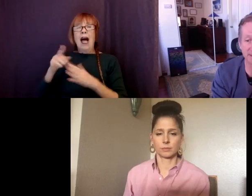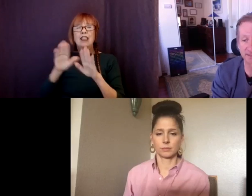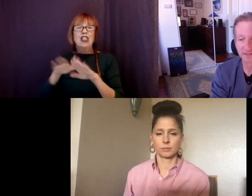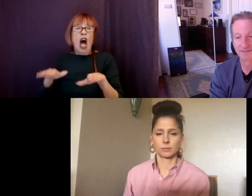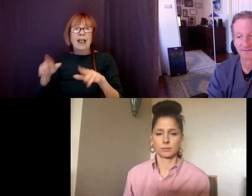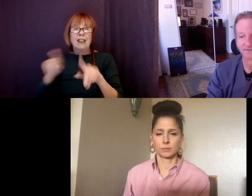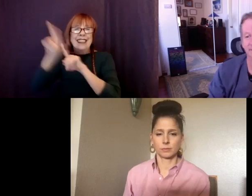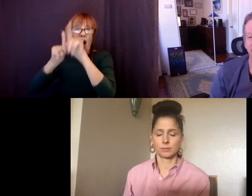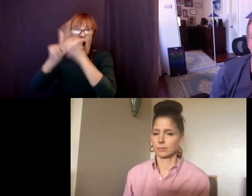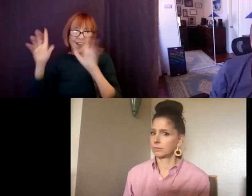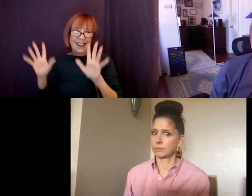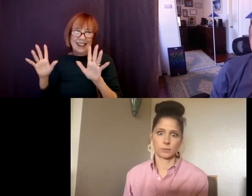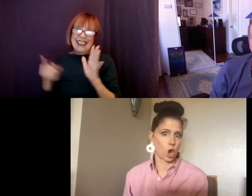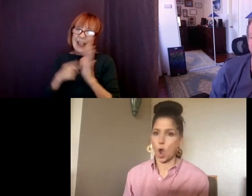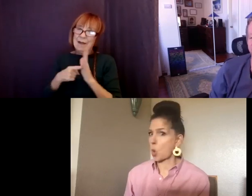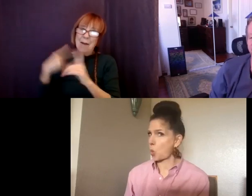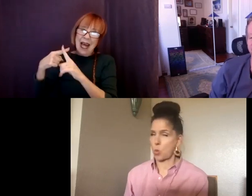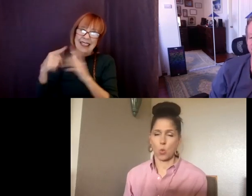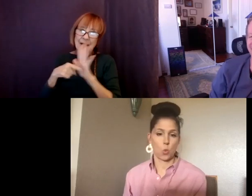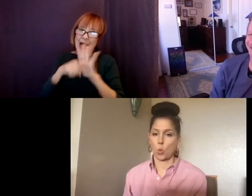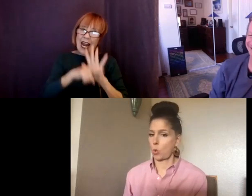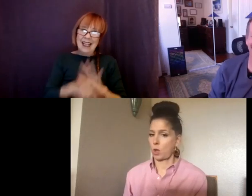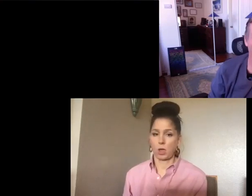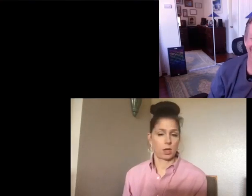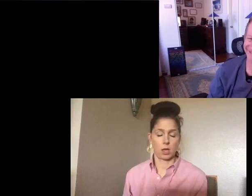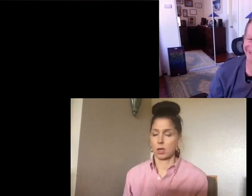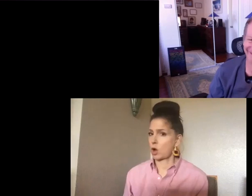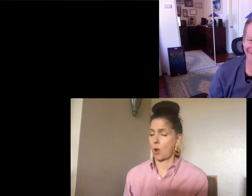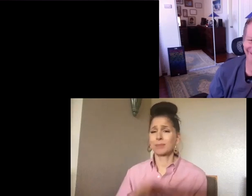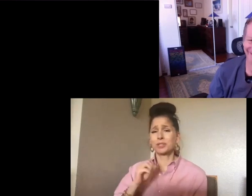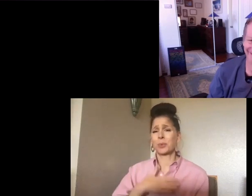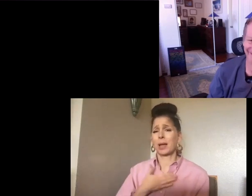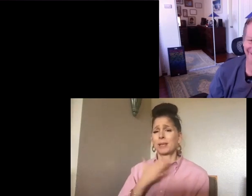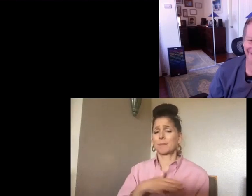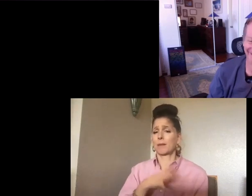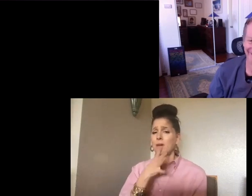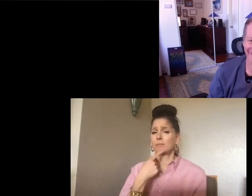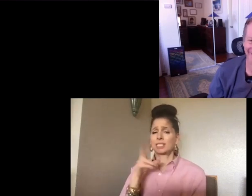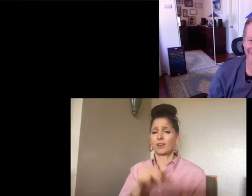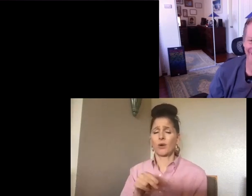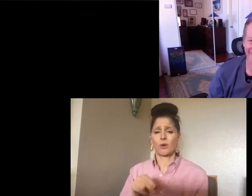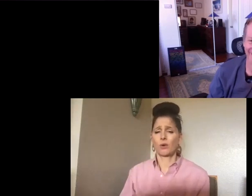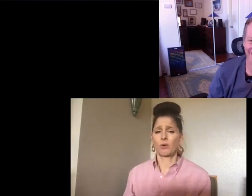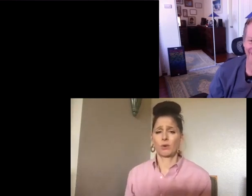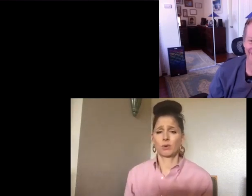SHOSHANNAH - Oh no, I'm so happy my mother told me no.